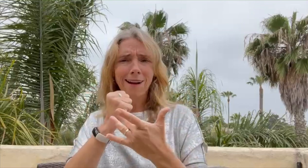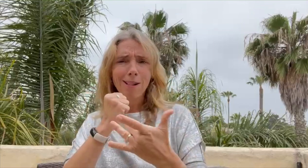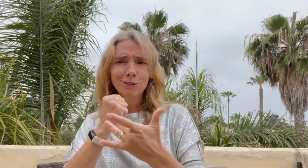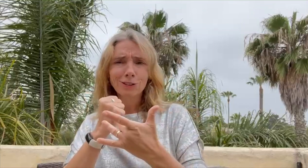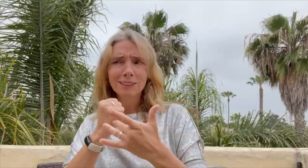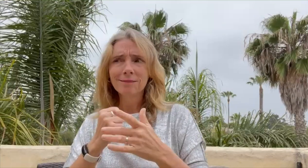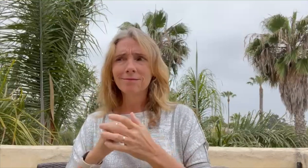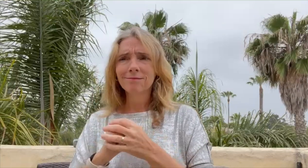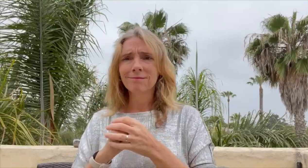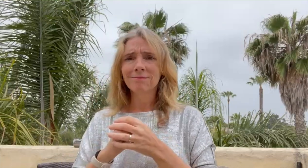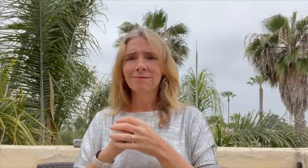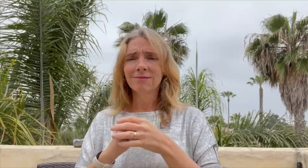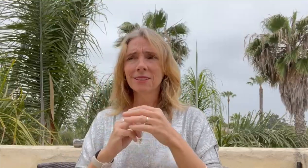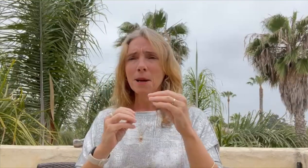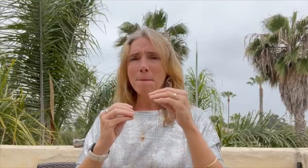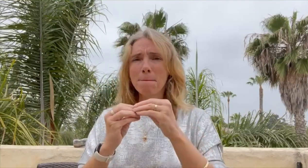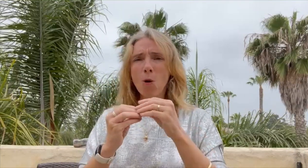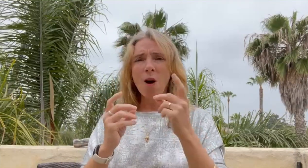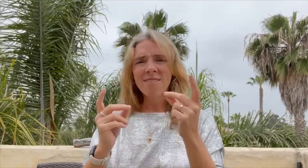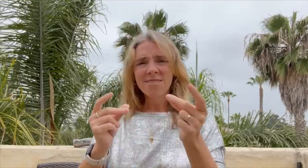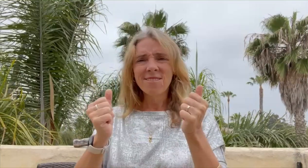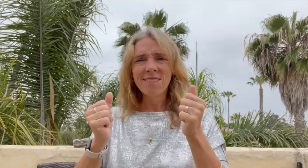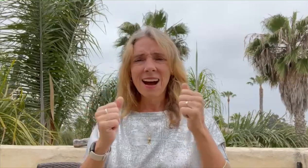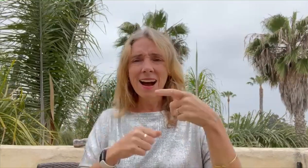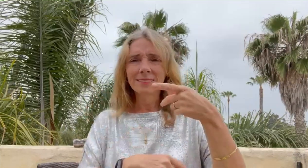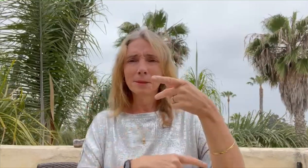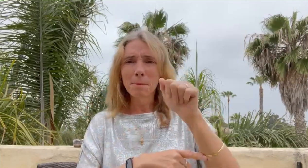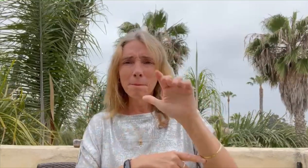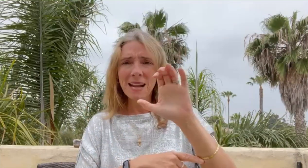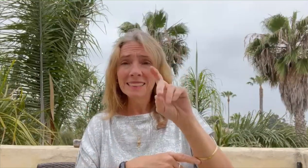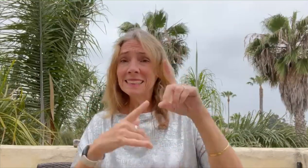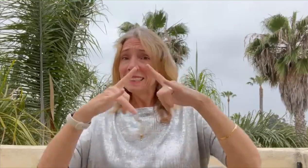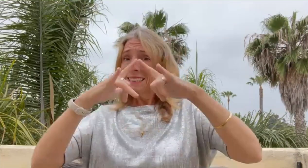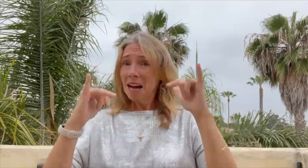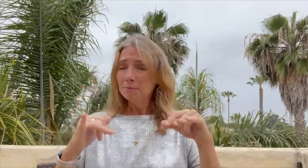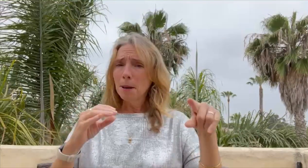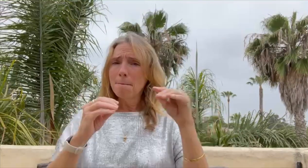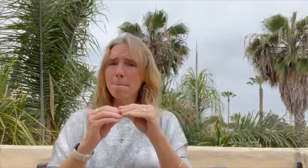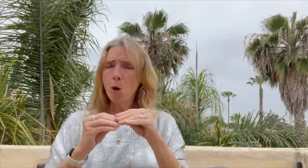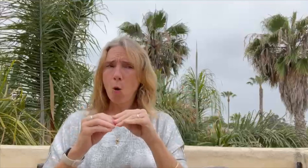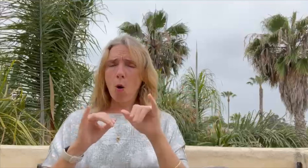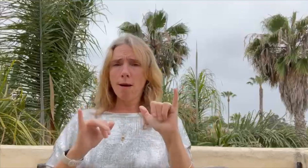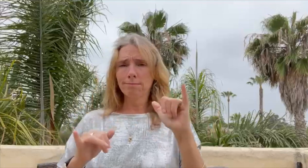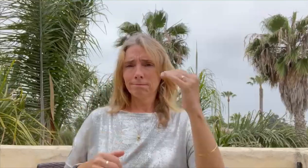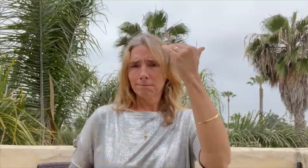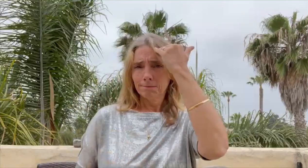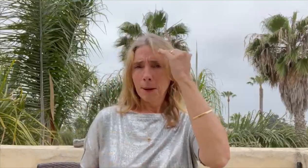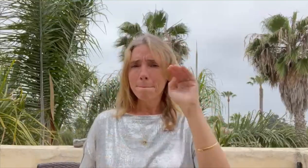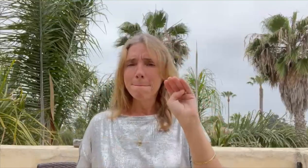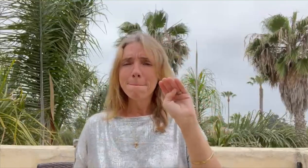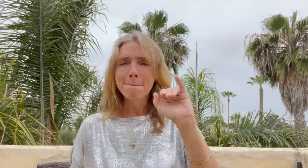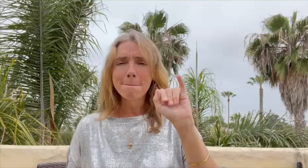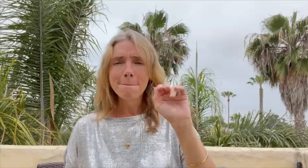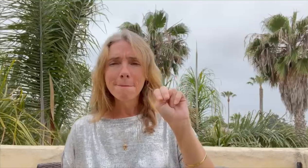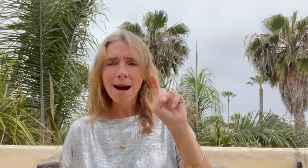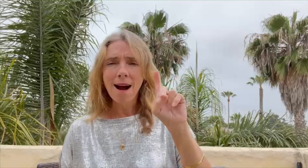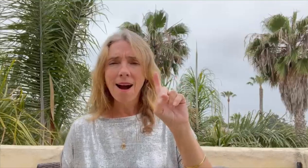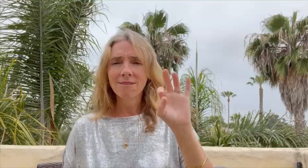we're going to be much more geared towards technology. More of a fast paced lifestyle but the same time.